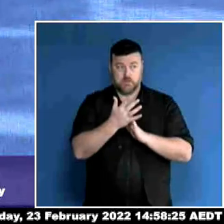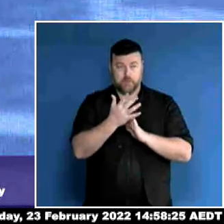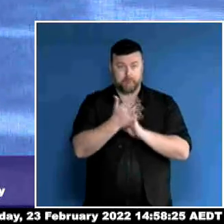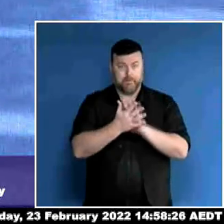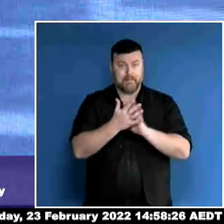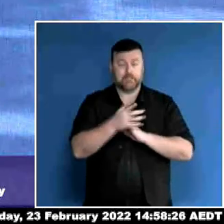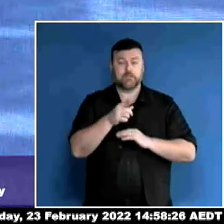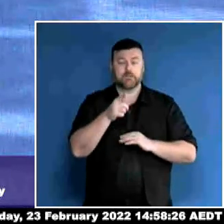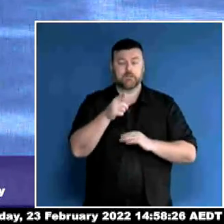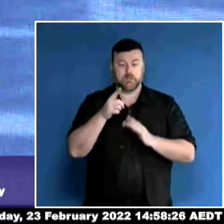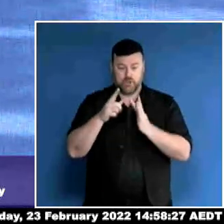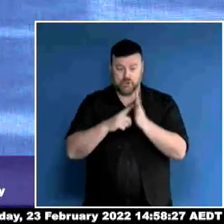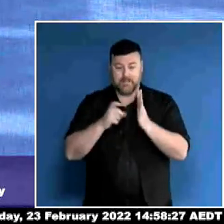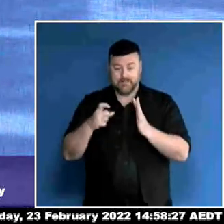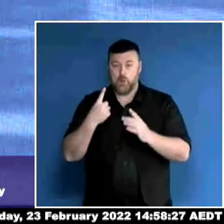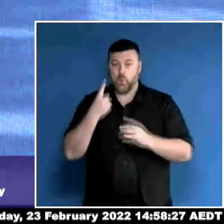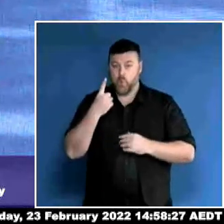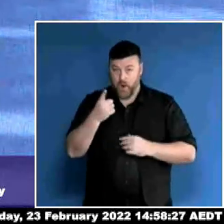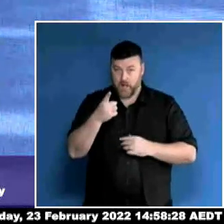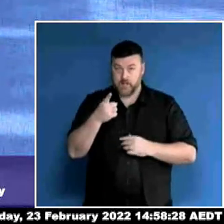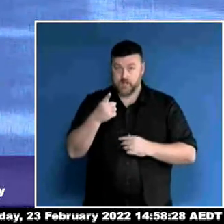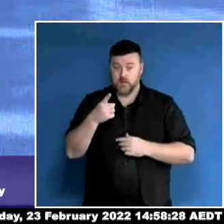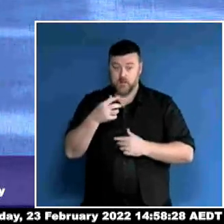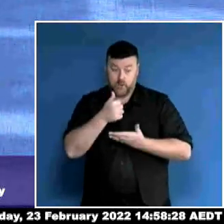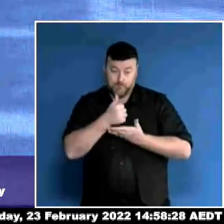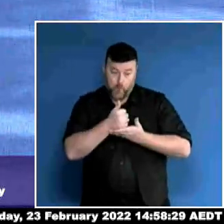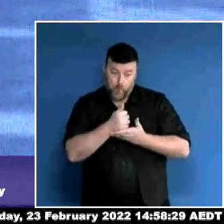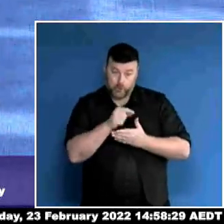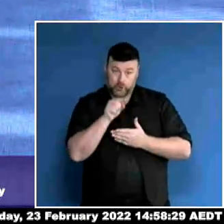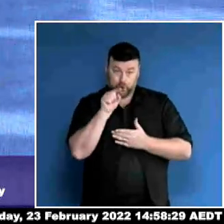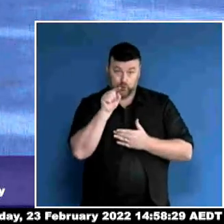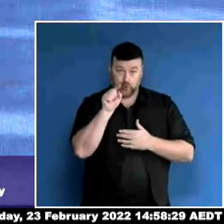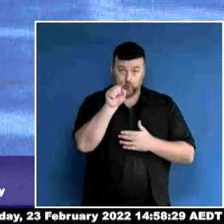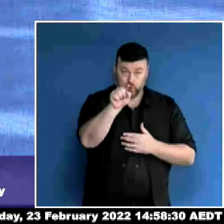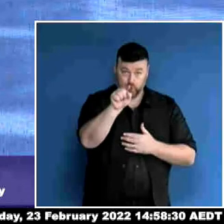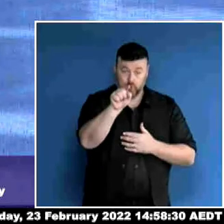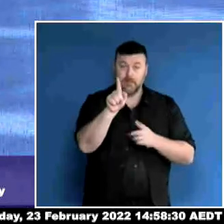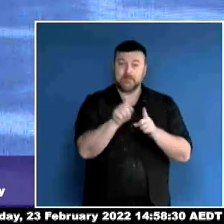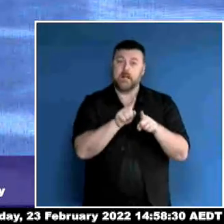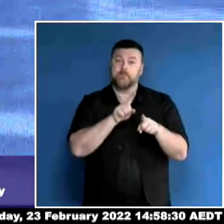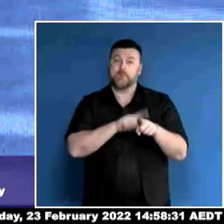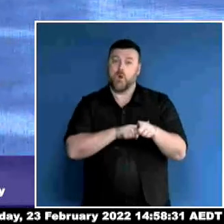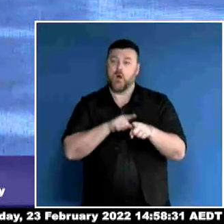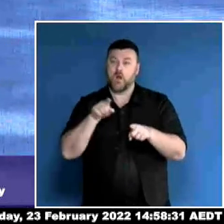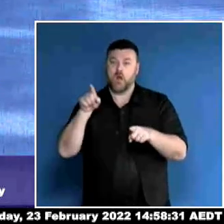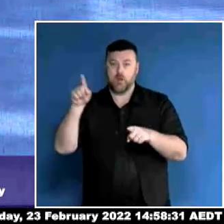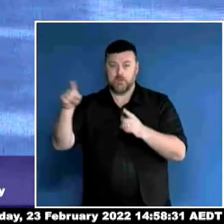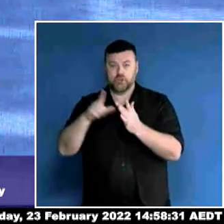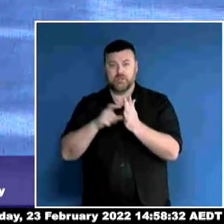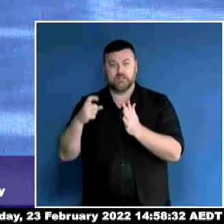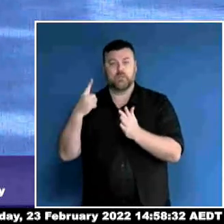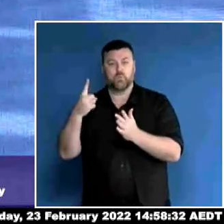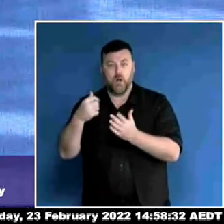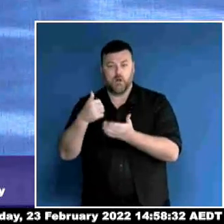you but she was also supporting other DES participants who were coming into the BusyBeans program.